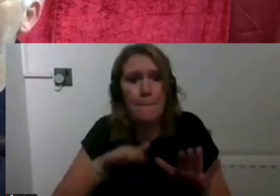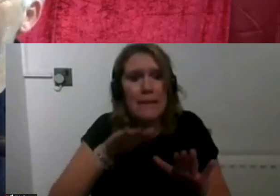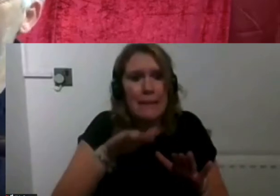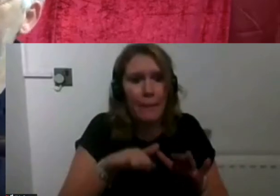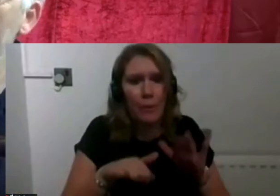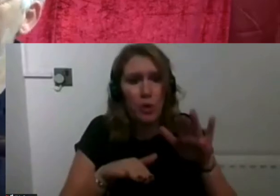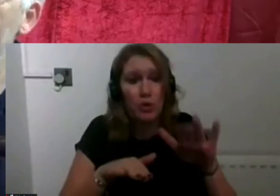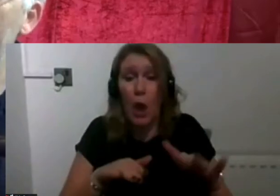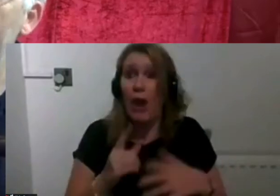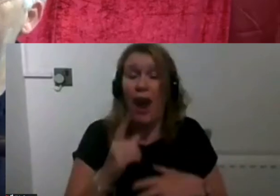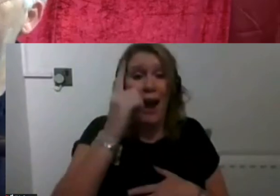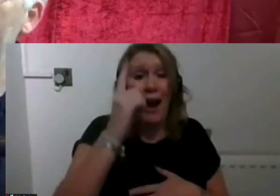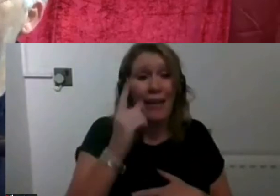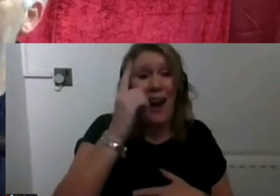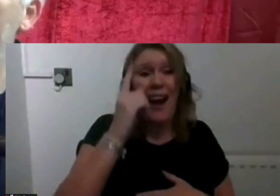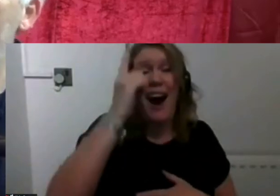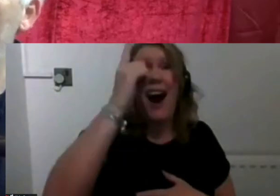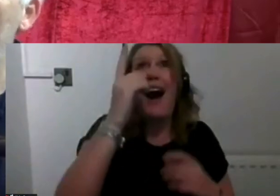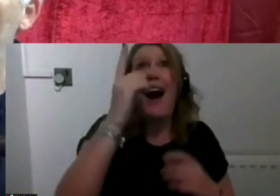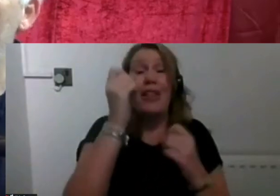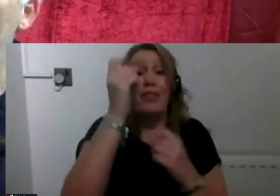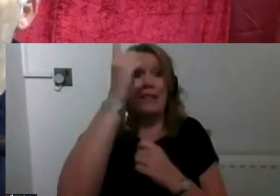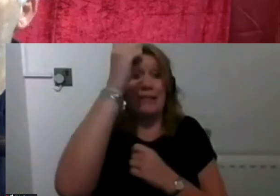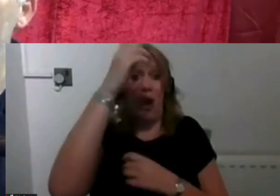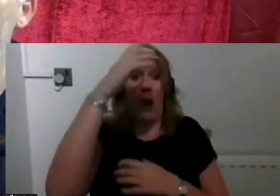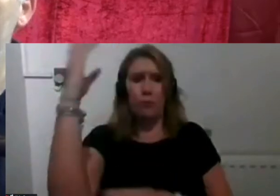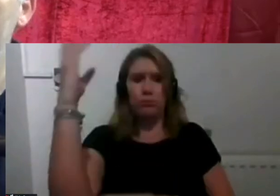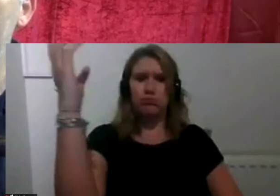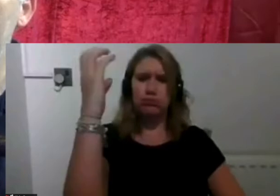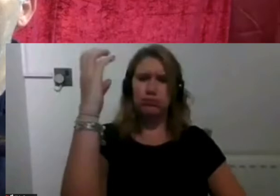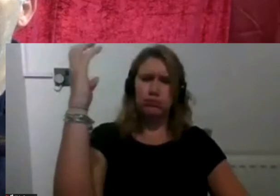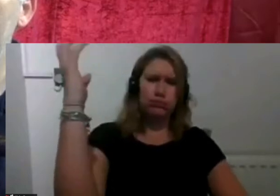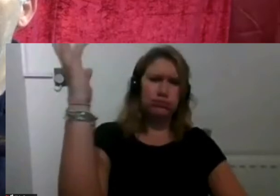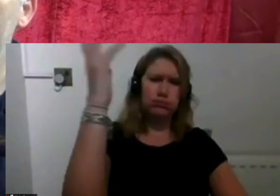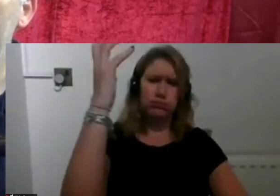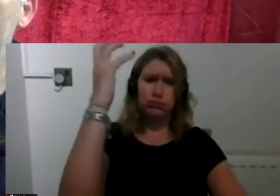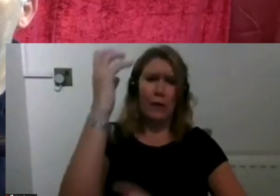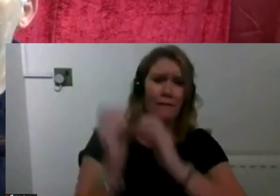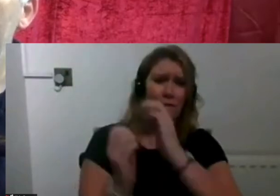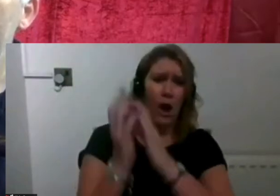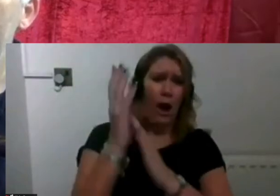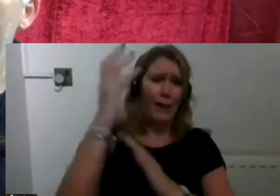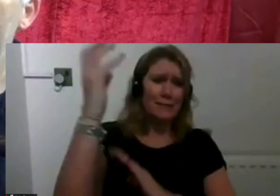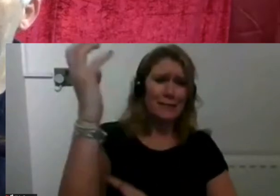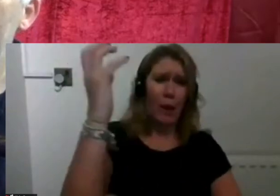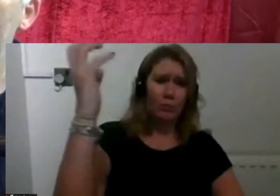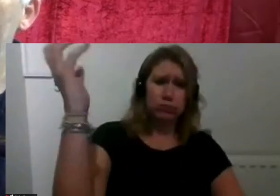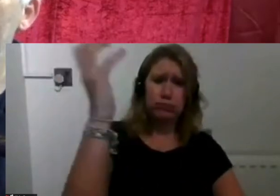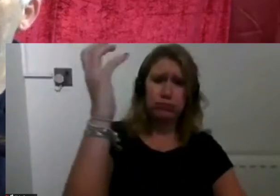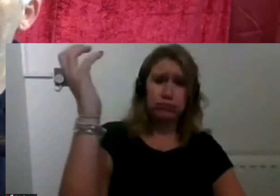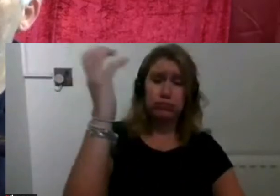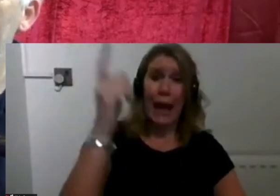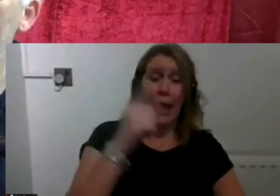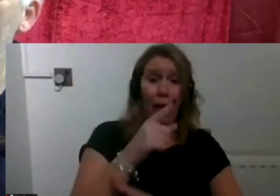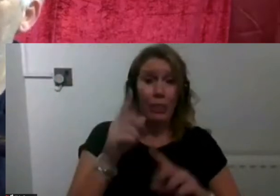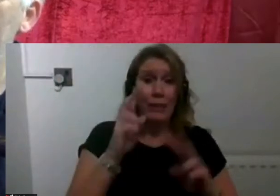A great ball of fire sustains All that we can see Is this the light that defines what I do,